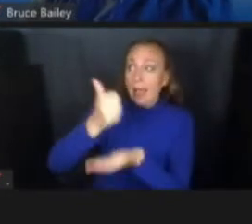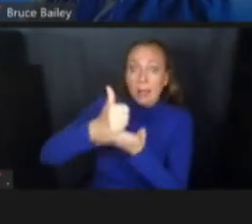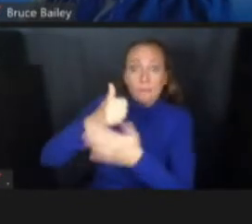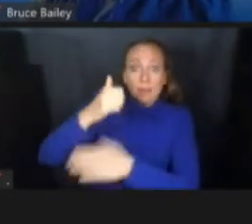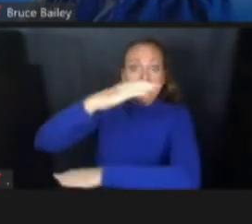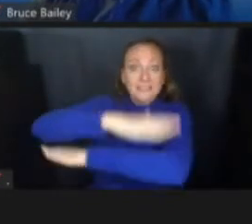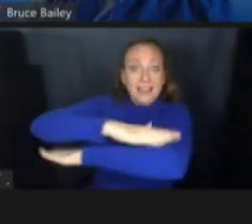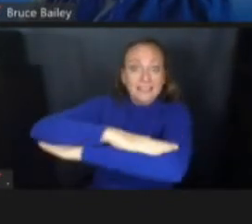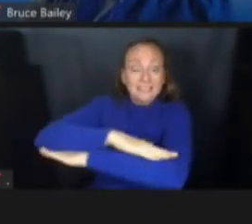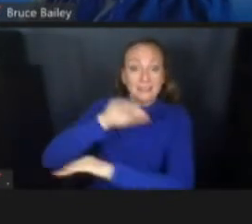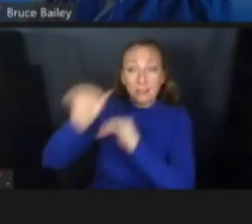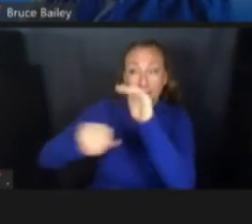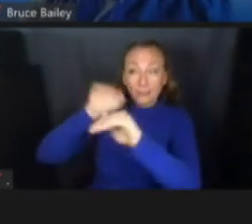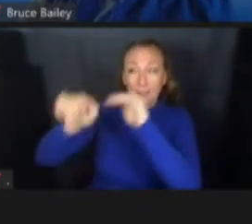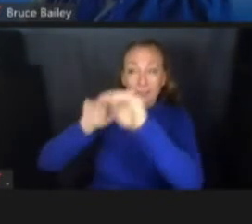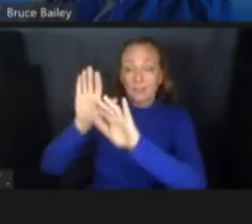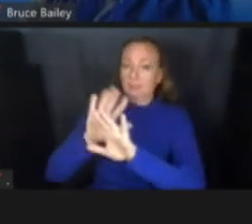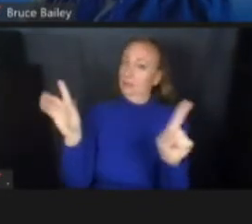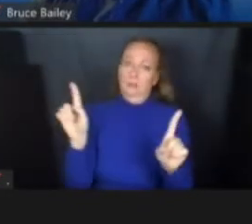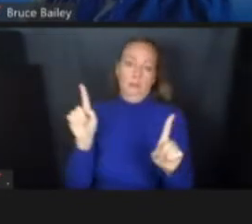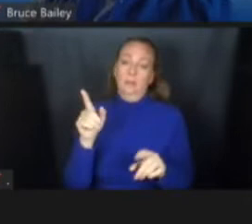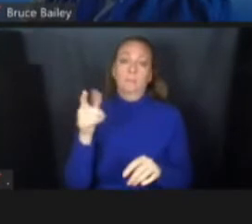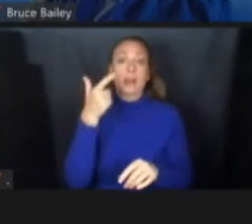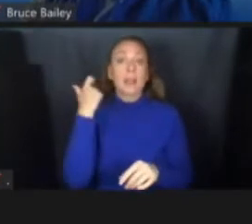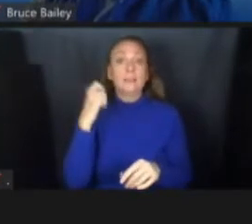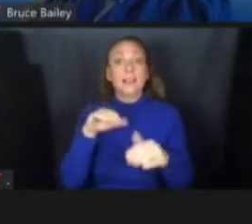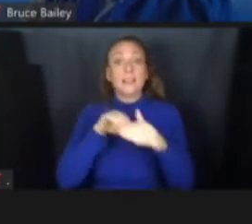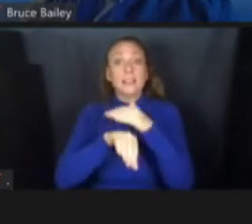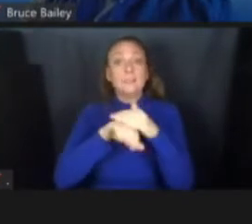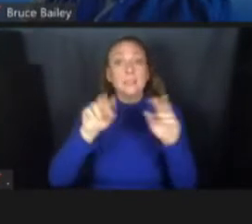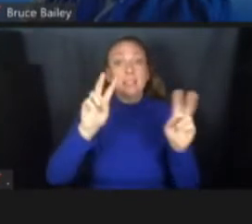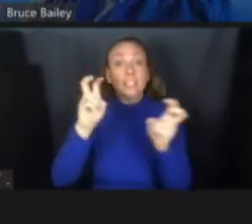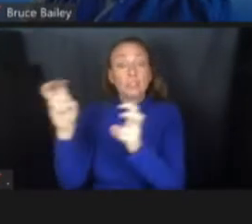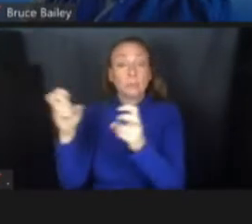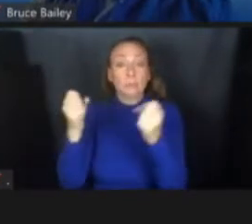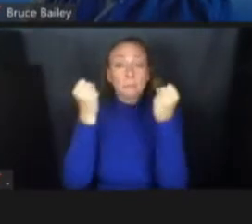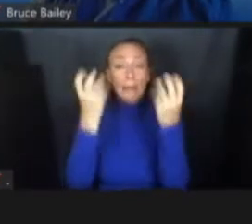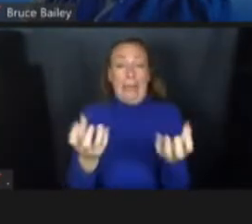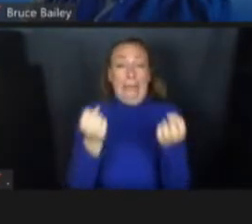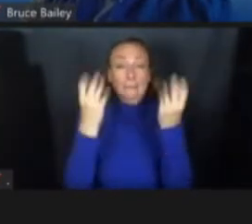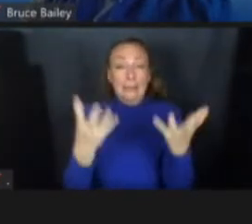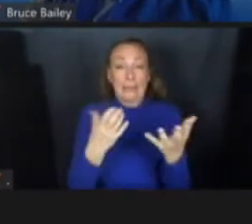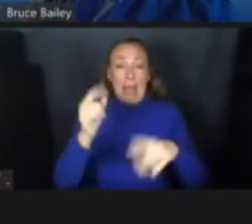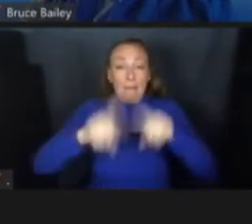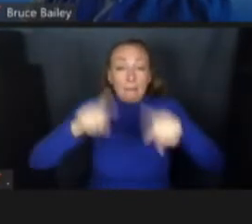but given the accessibility issues were so numerous and widespread among all disabilities,